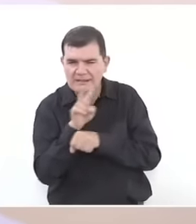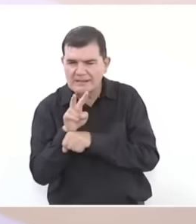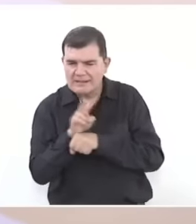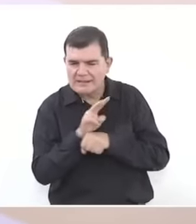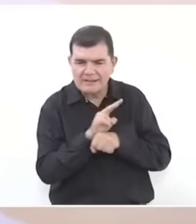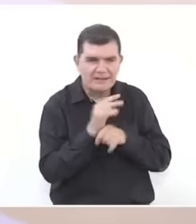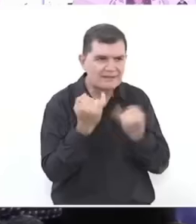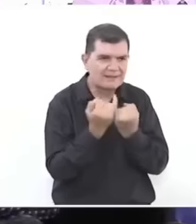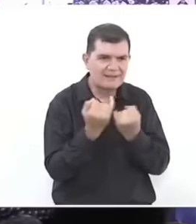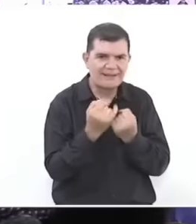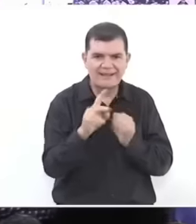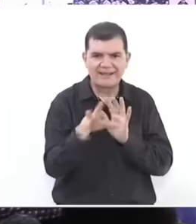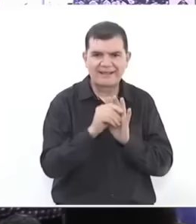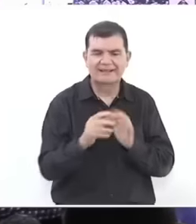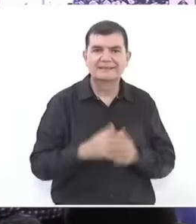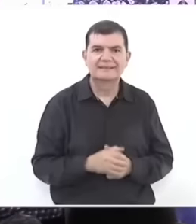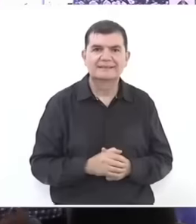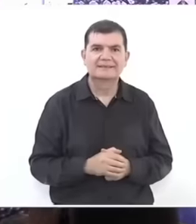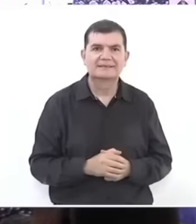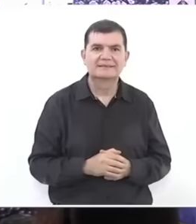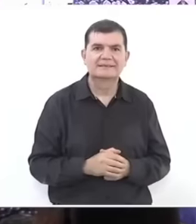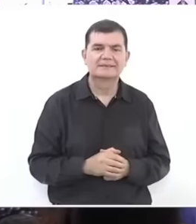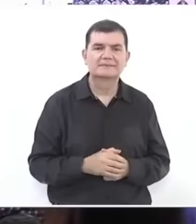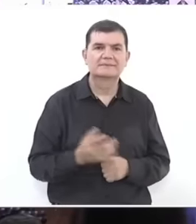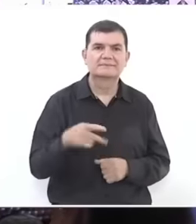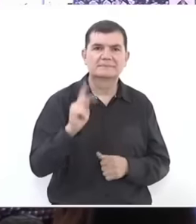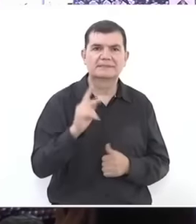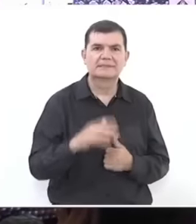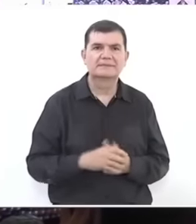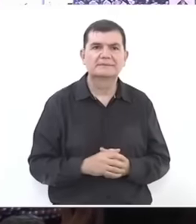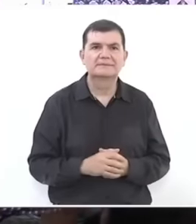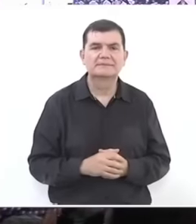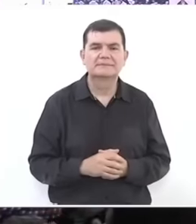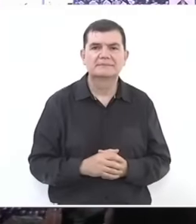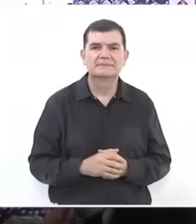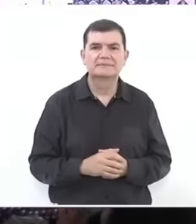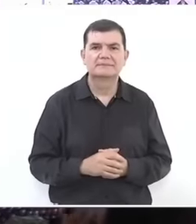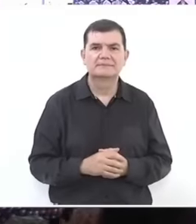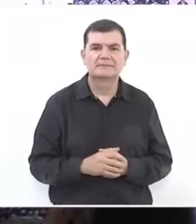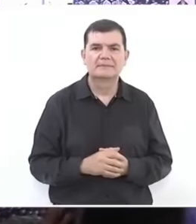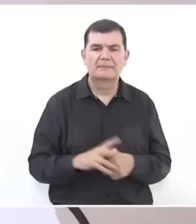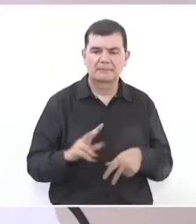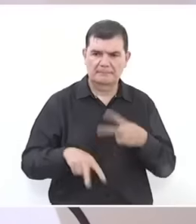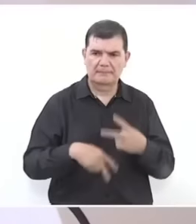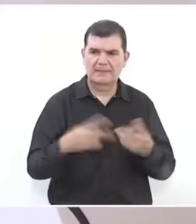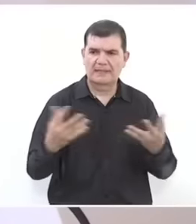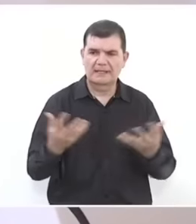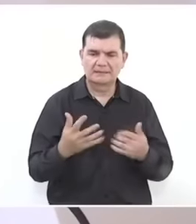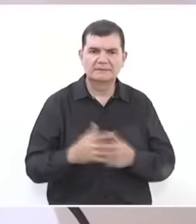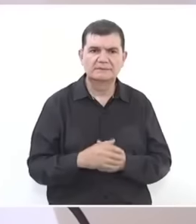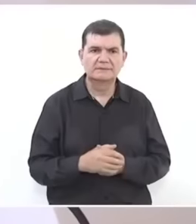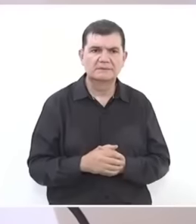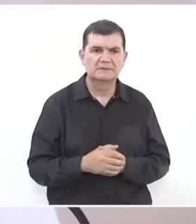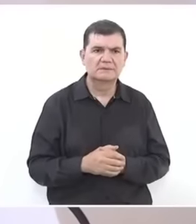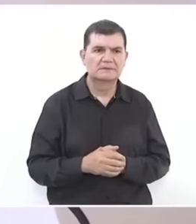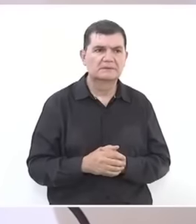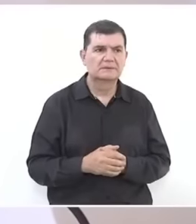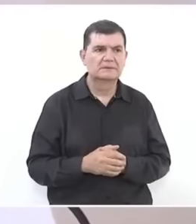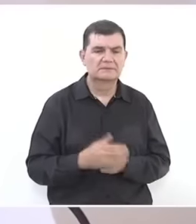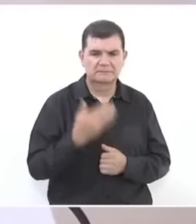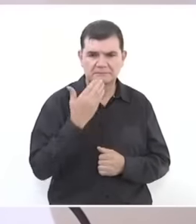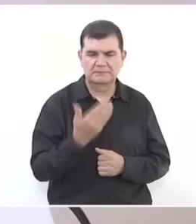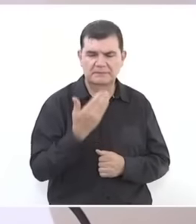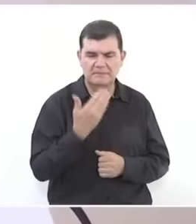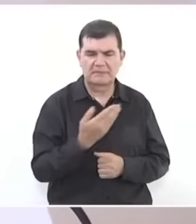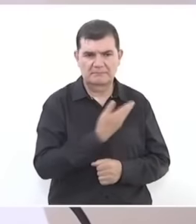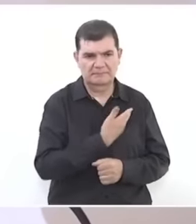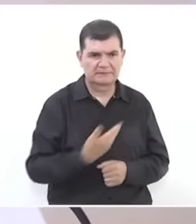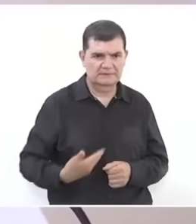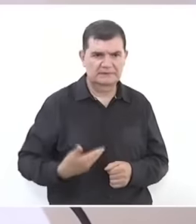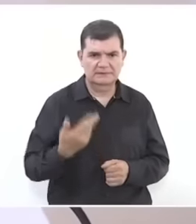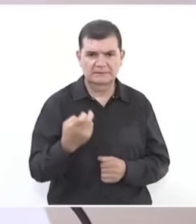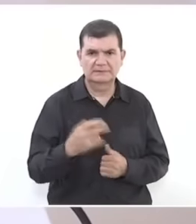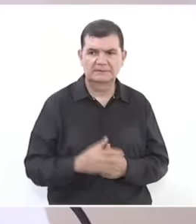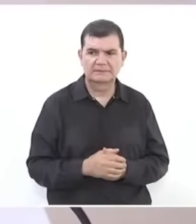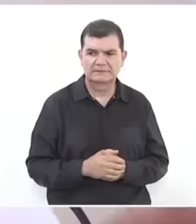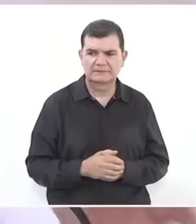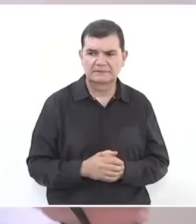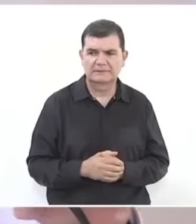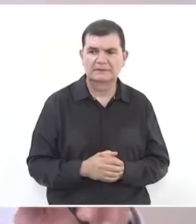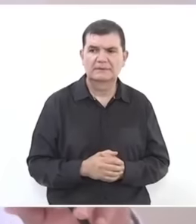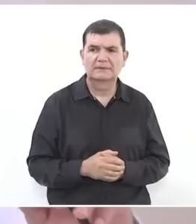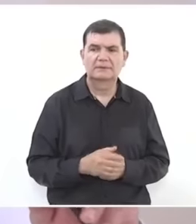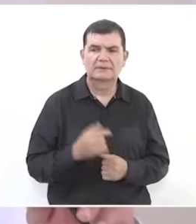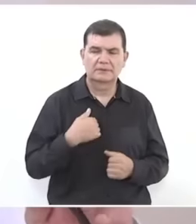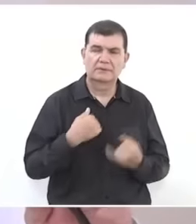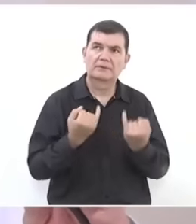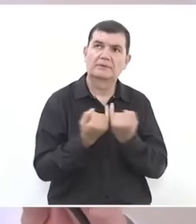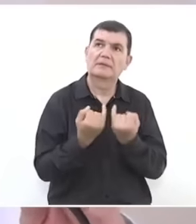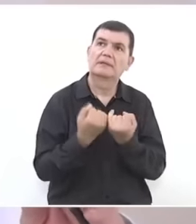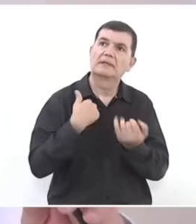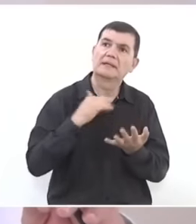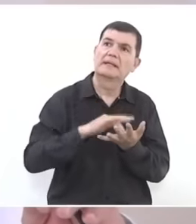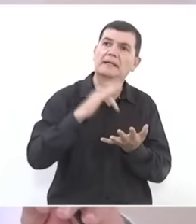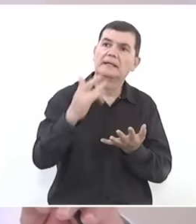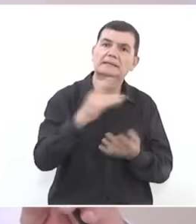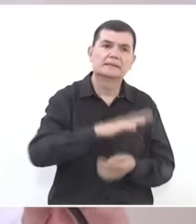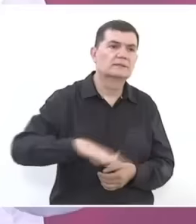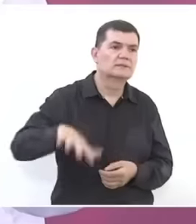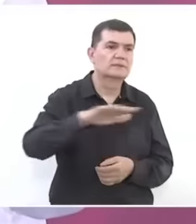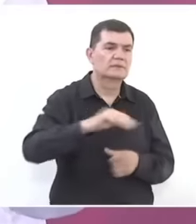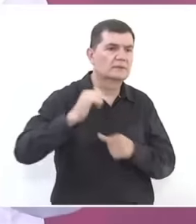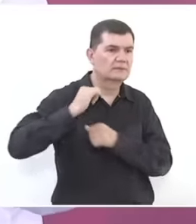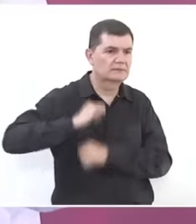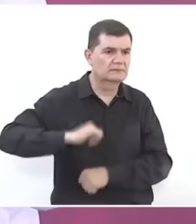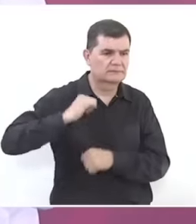this one, but we are going to have a very good president and eh, thank you. We must